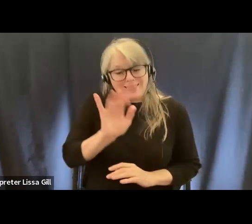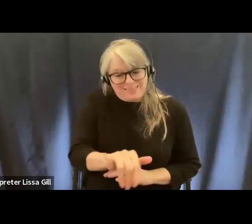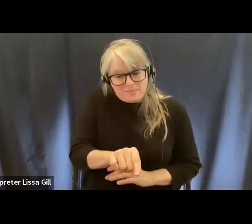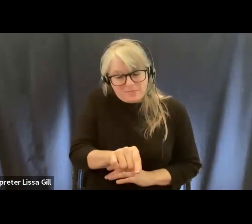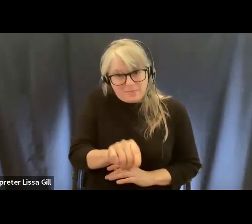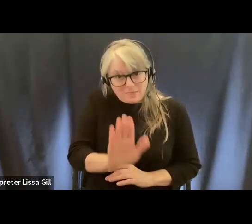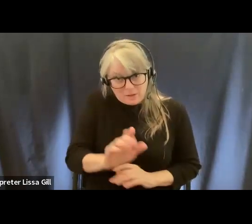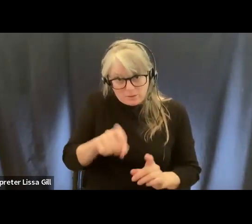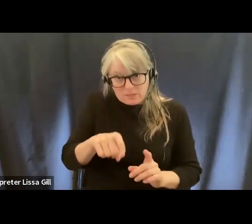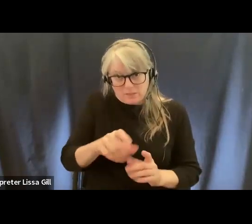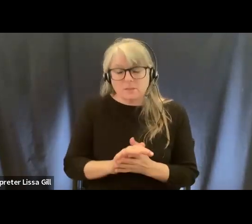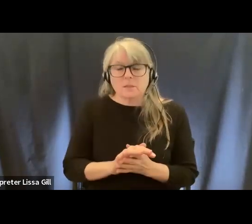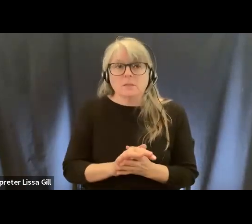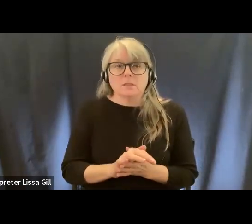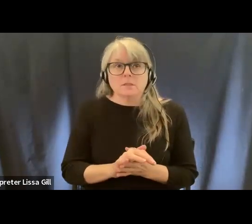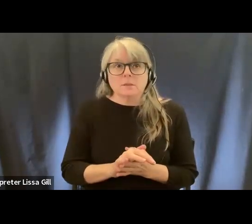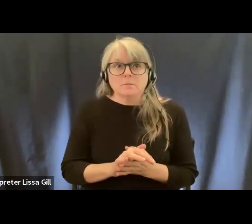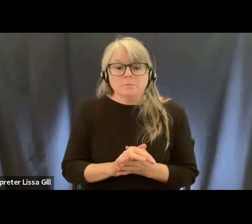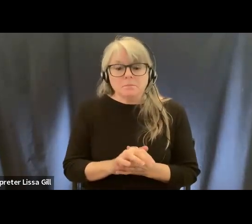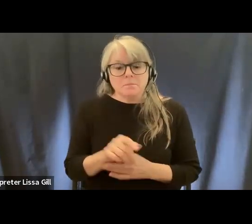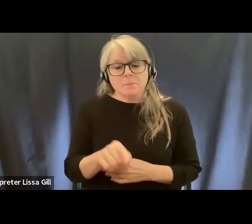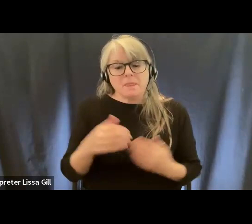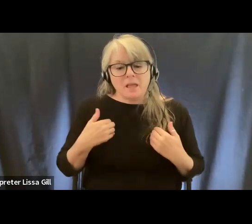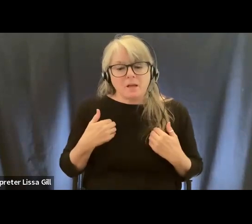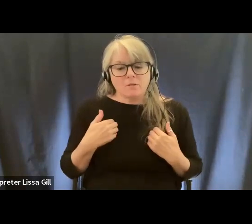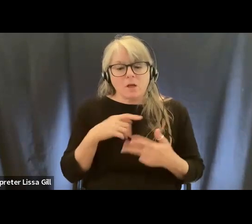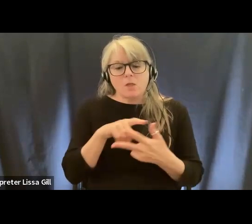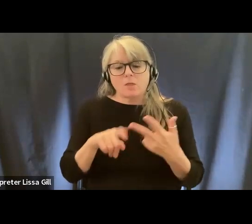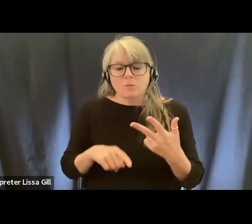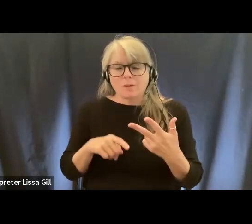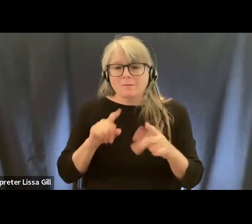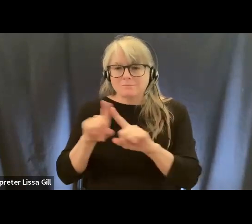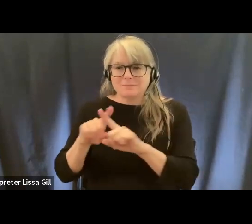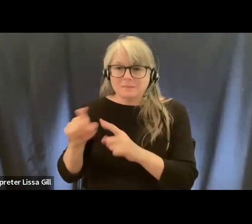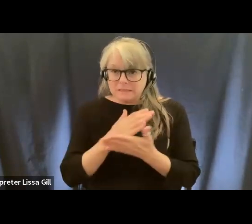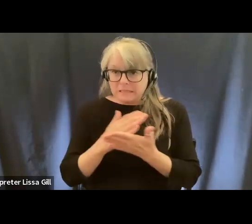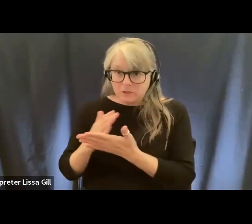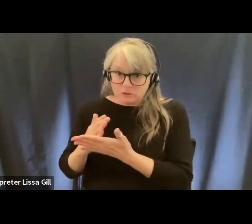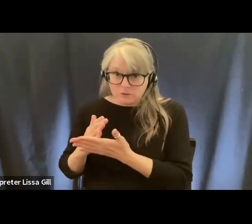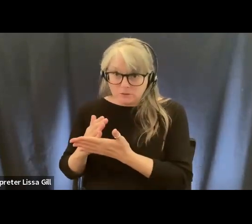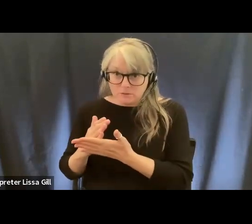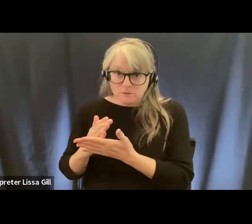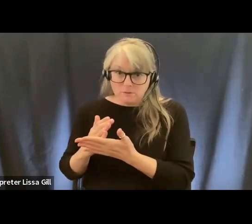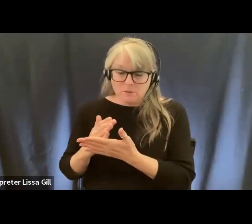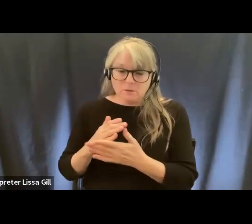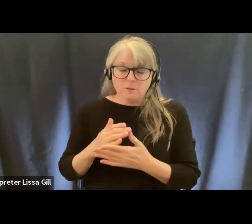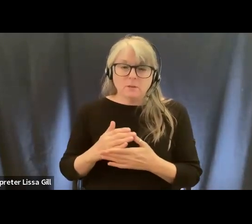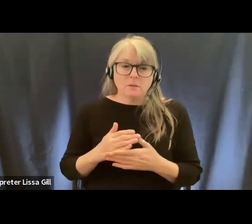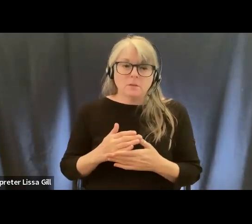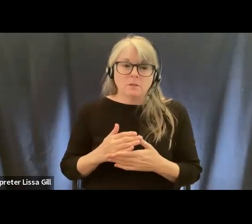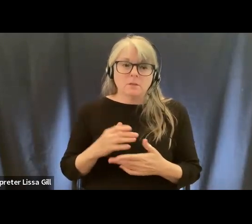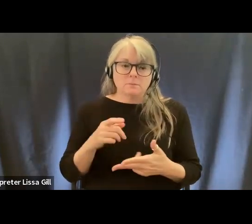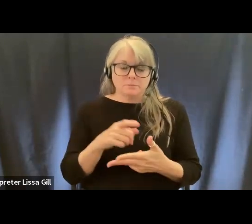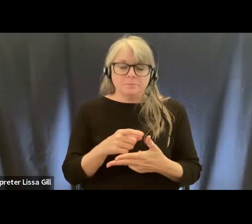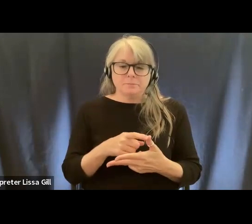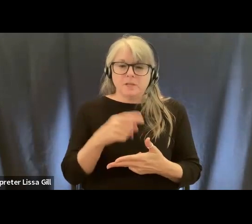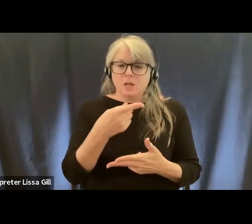You know, They have 3 different stages. When you're getting older, what we call, they call it the go-go years.